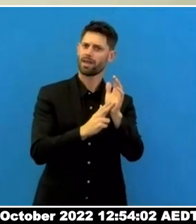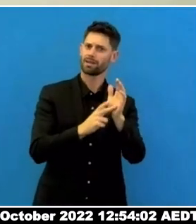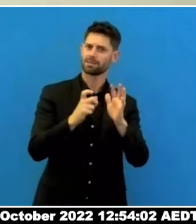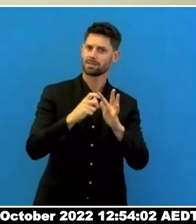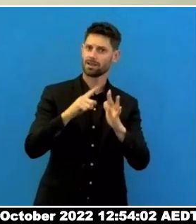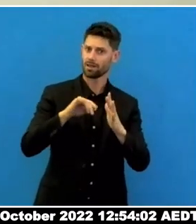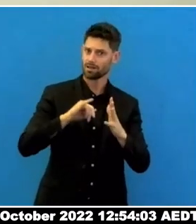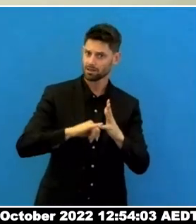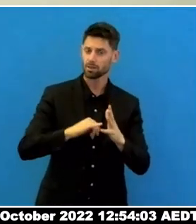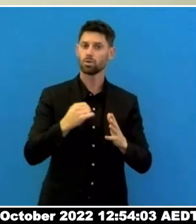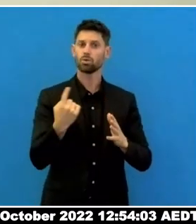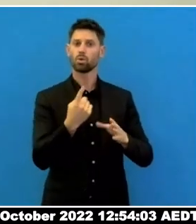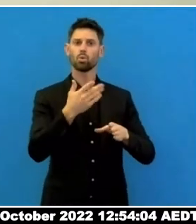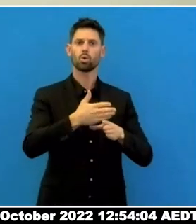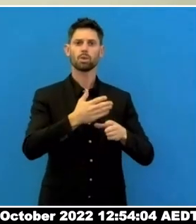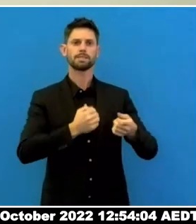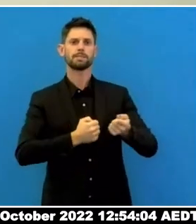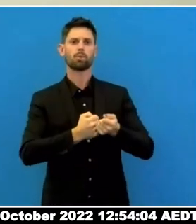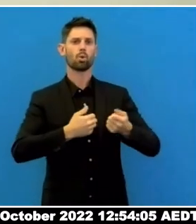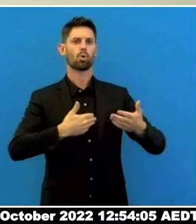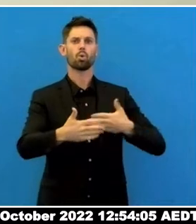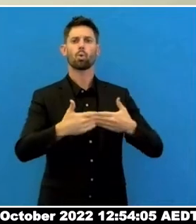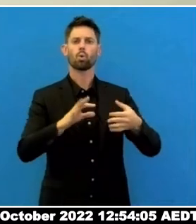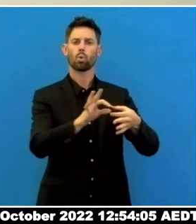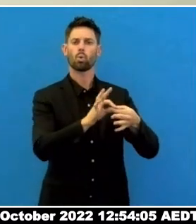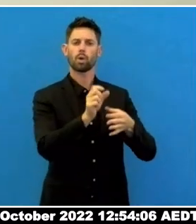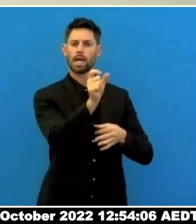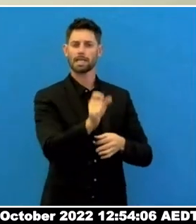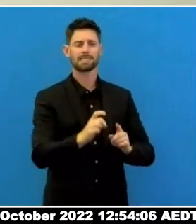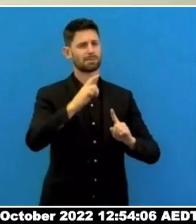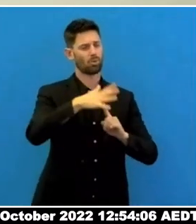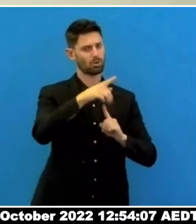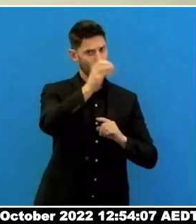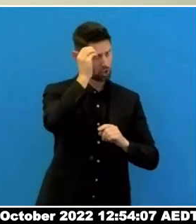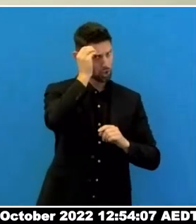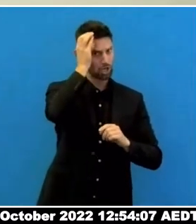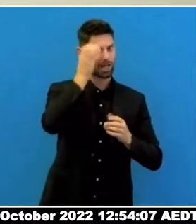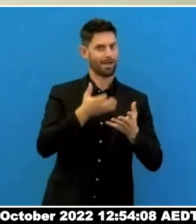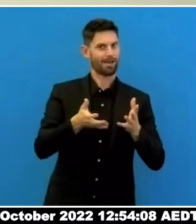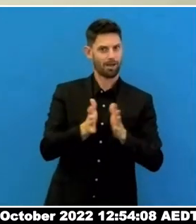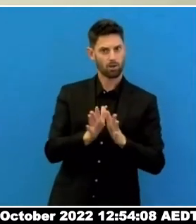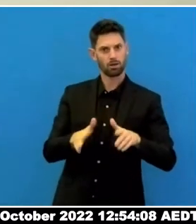and knowledgeable support coordination is really pretty essential as part of a plan for anyone from a refugee background.